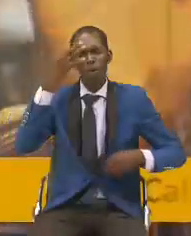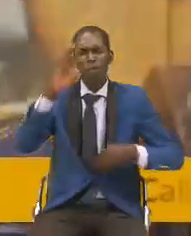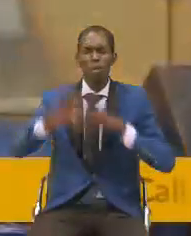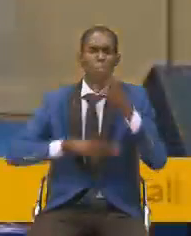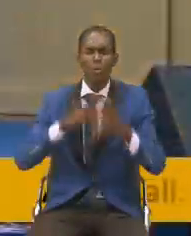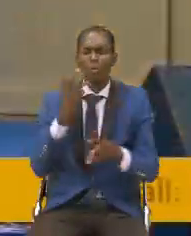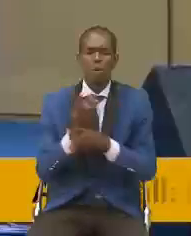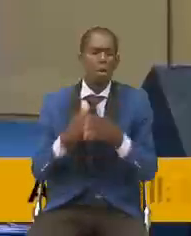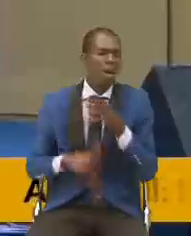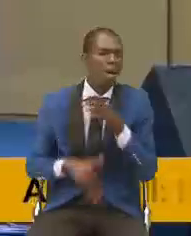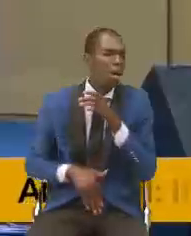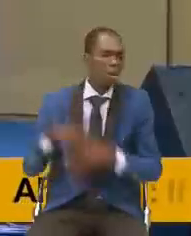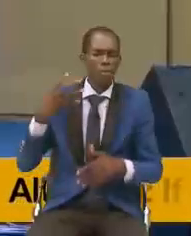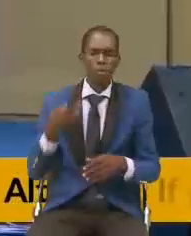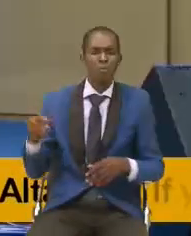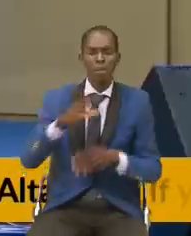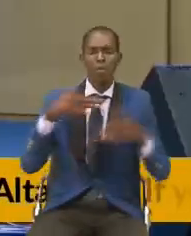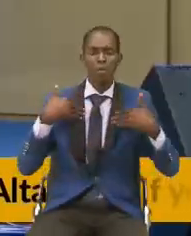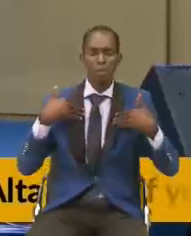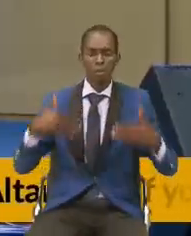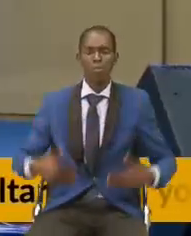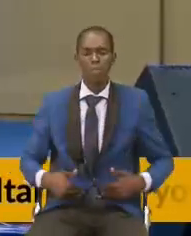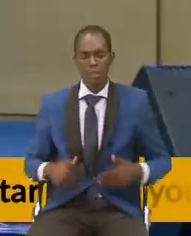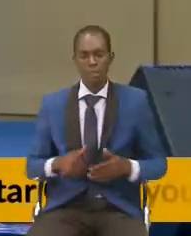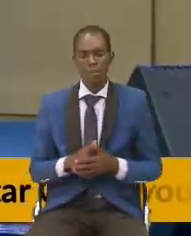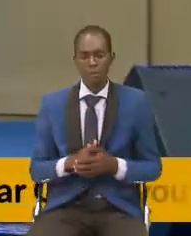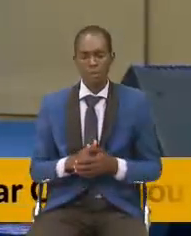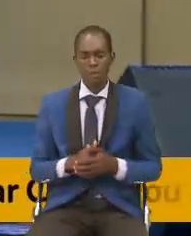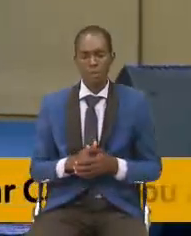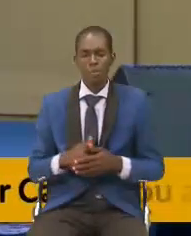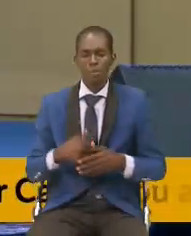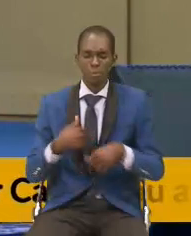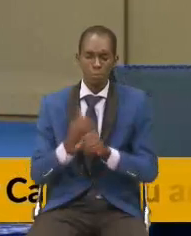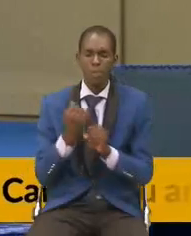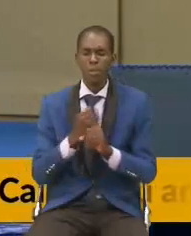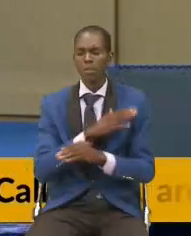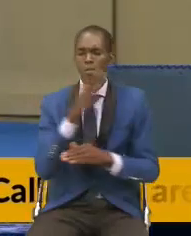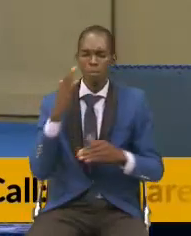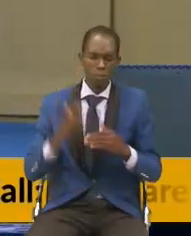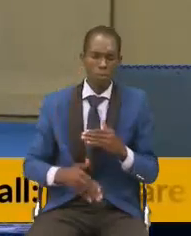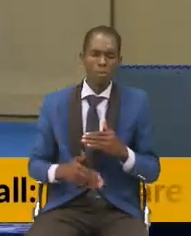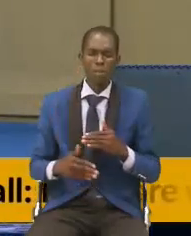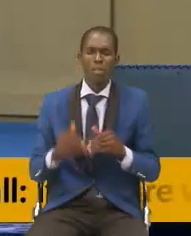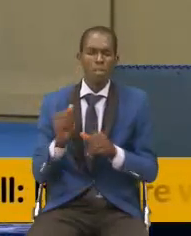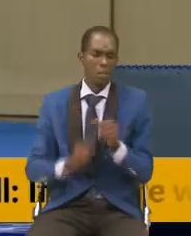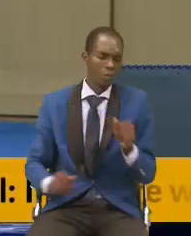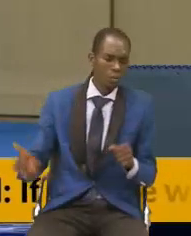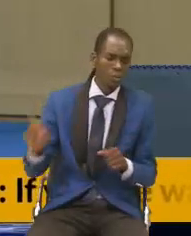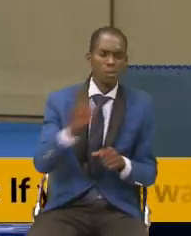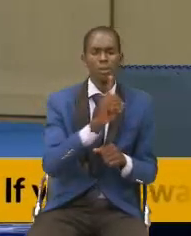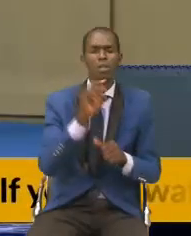shake off the disease of the world out of their body make whole